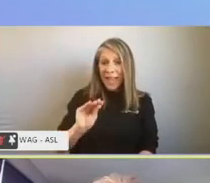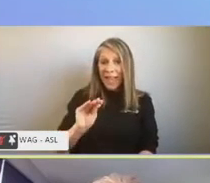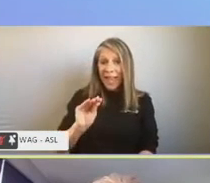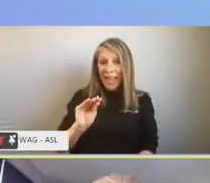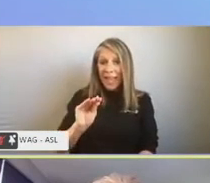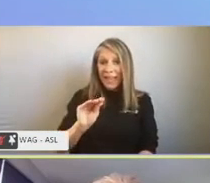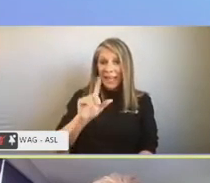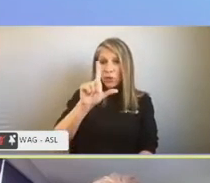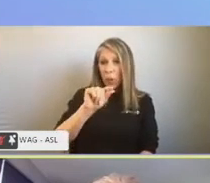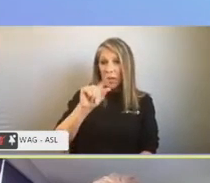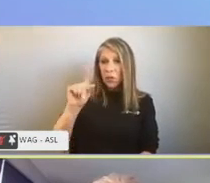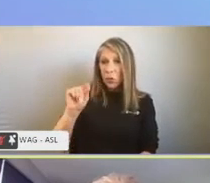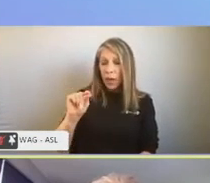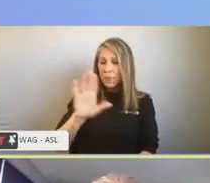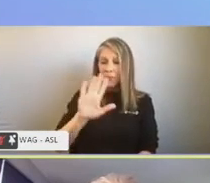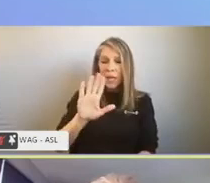rapidly.